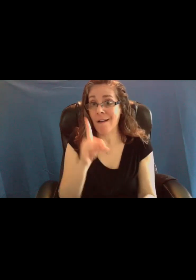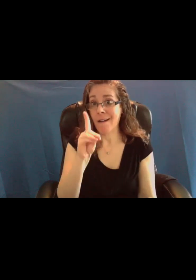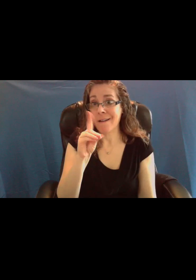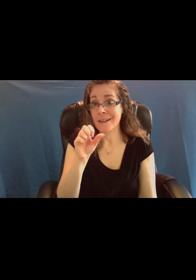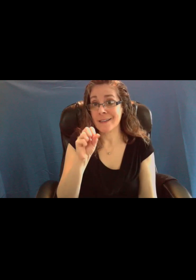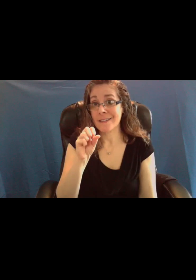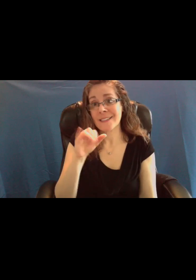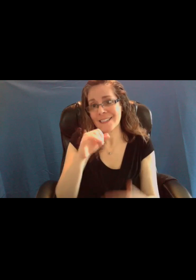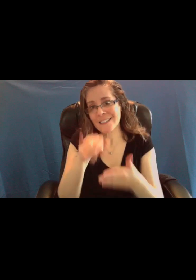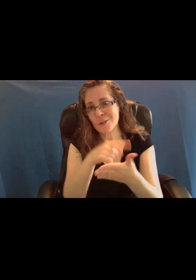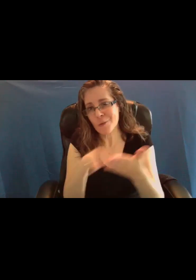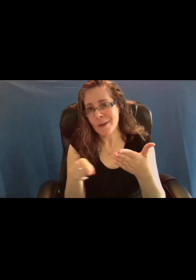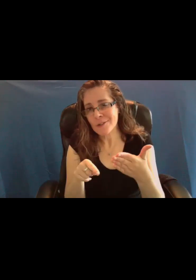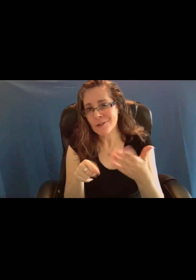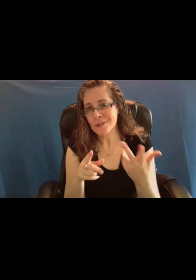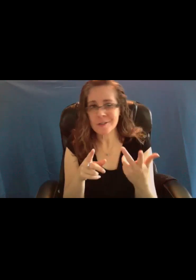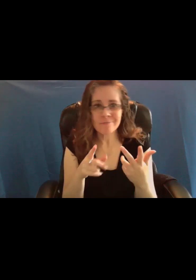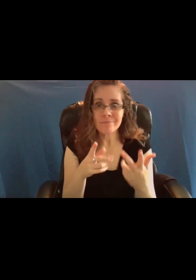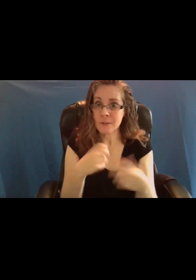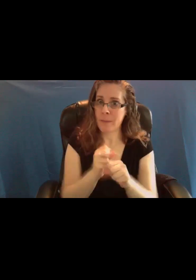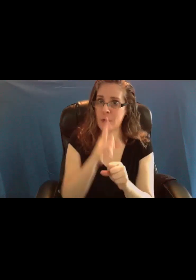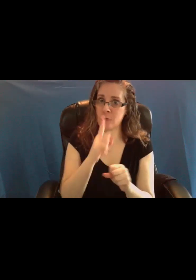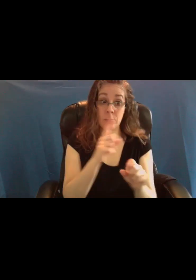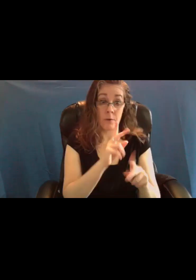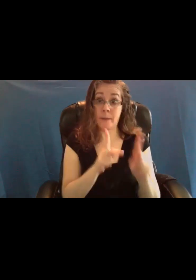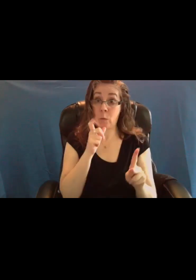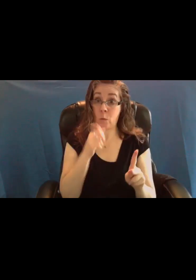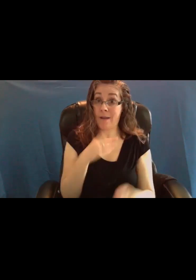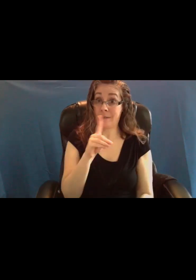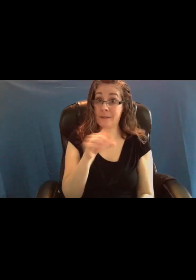can equally participate. And also obviously specifically